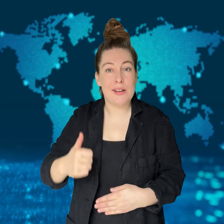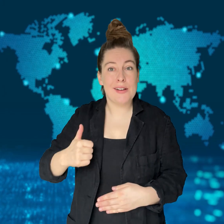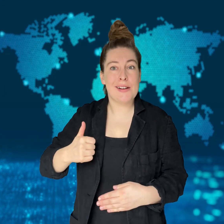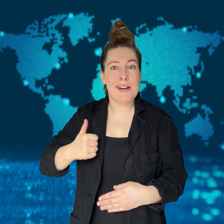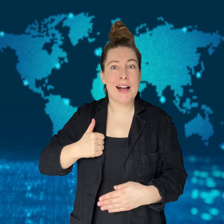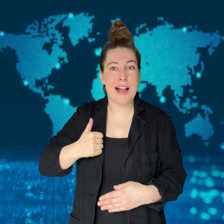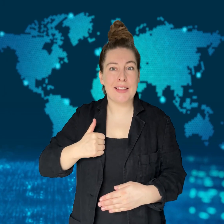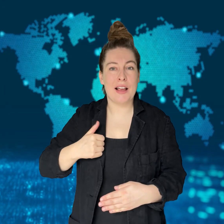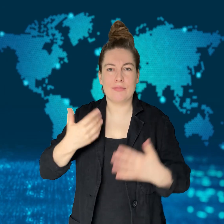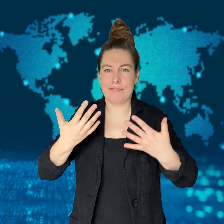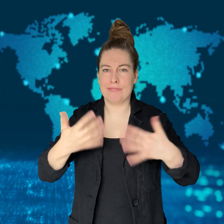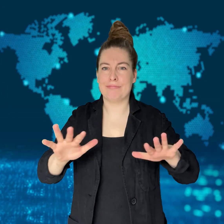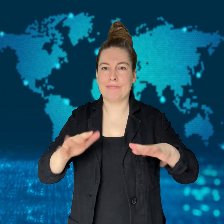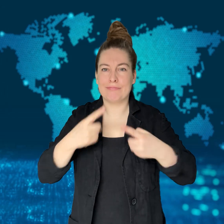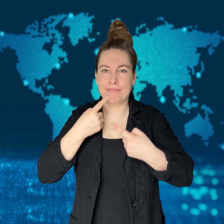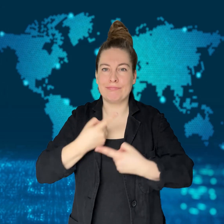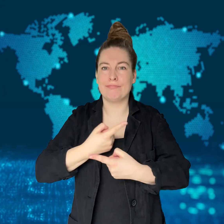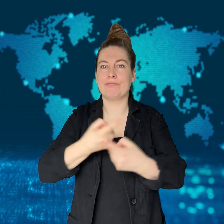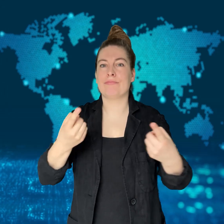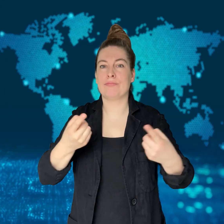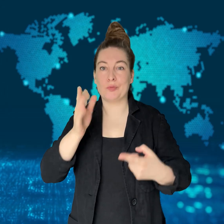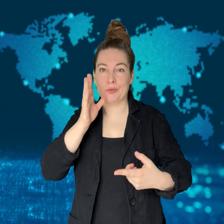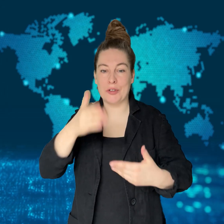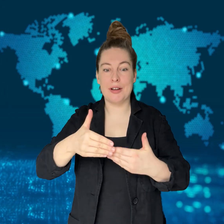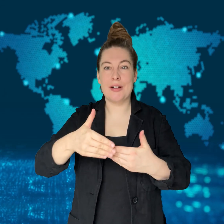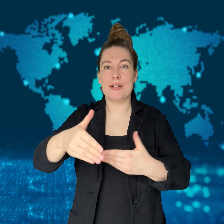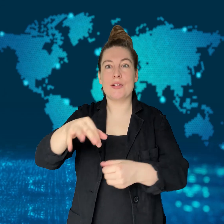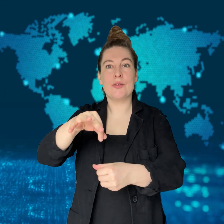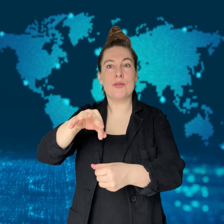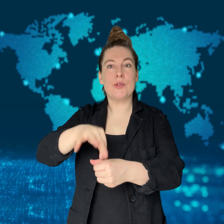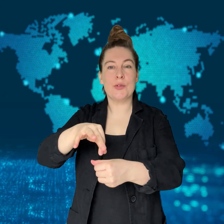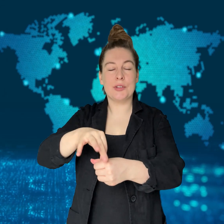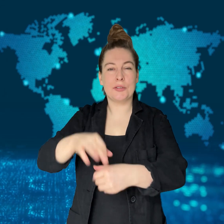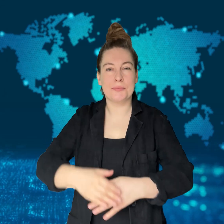Elections announced